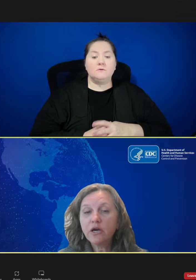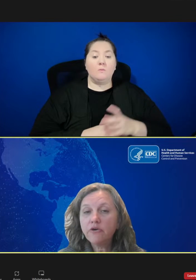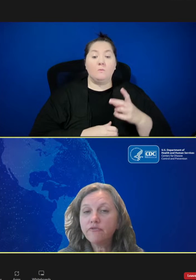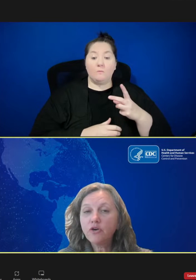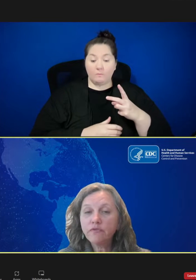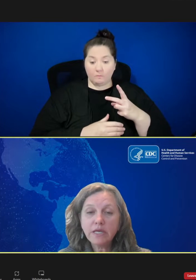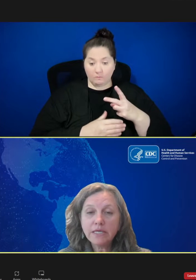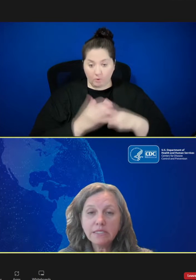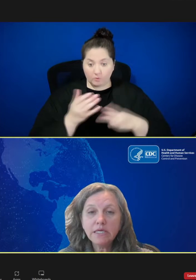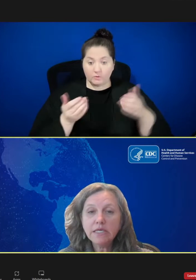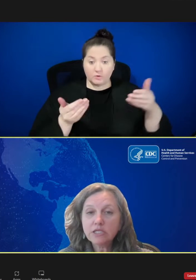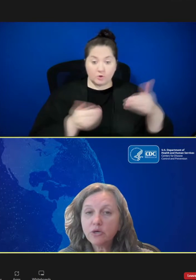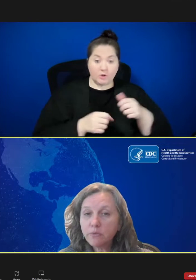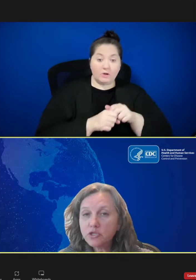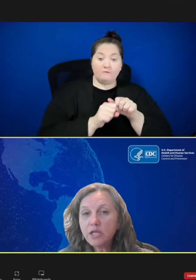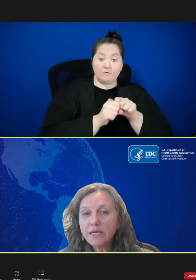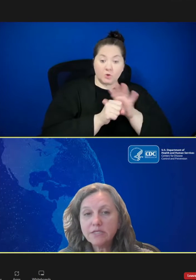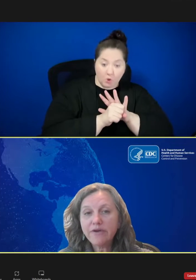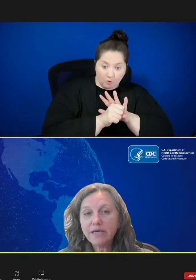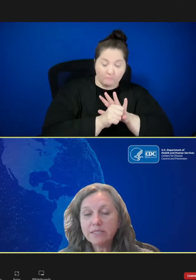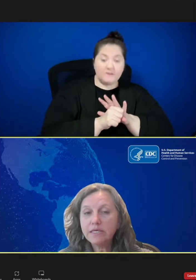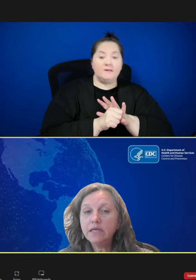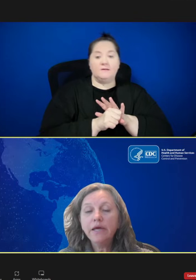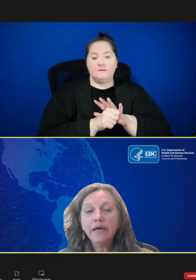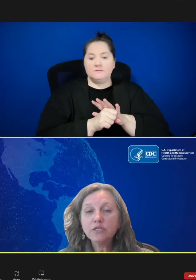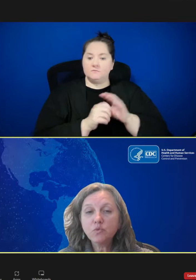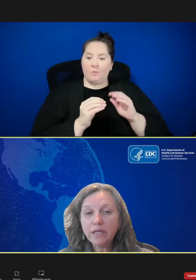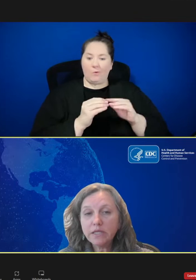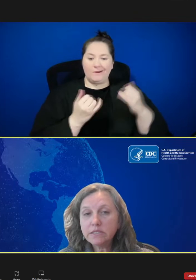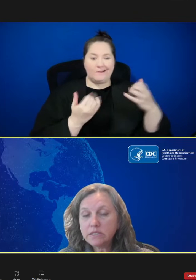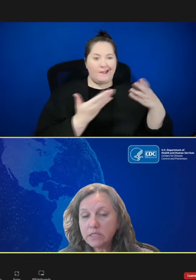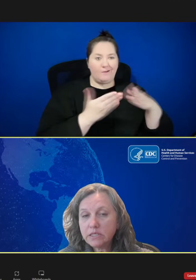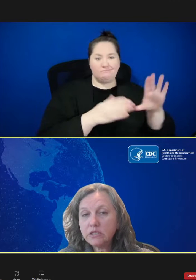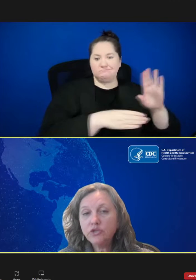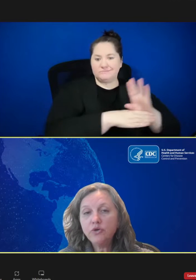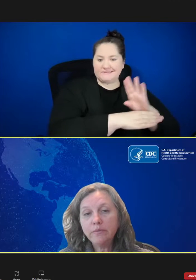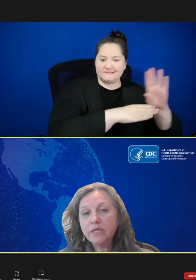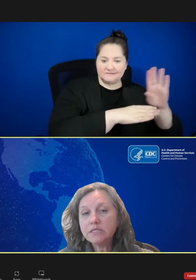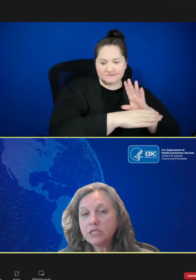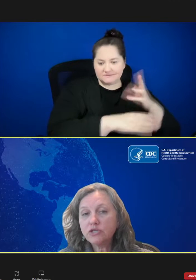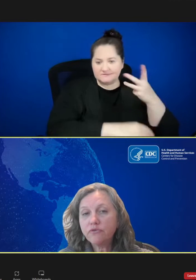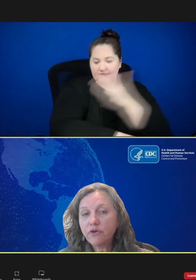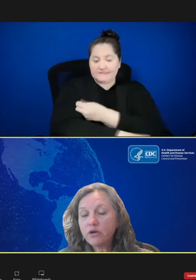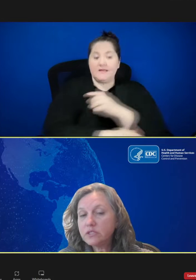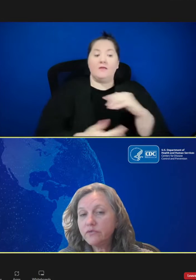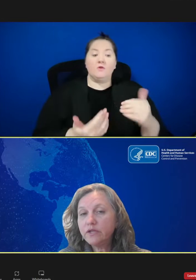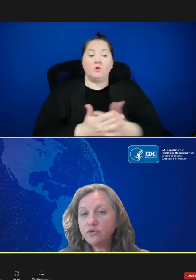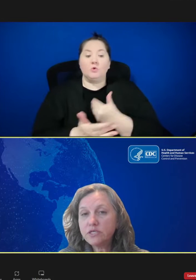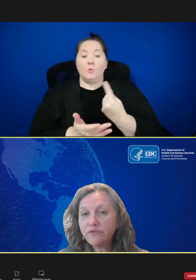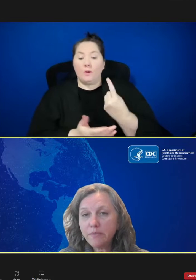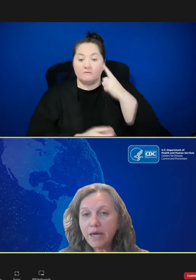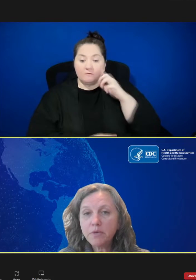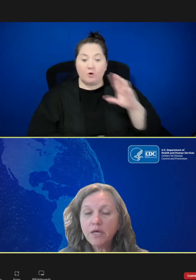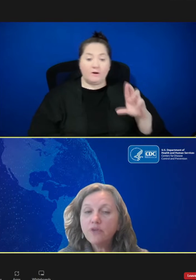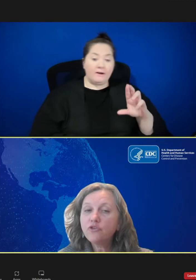of COVID-19 as a commercialized vaccine, as well as the new immunization for RSV Nirsevimab. That